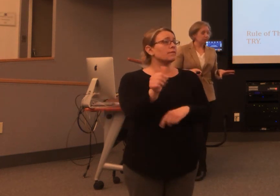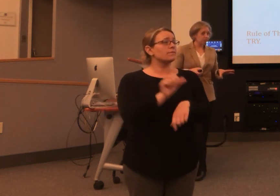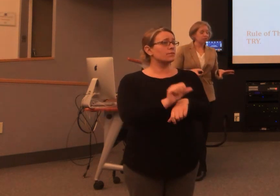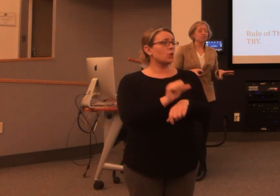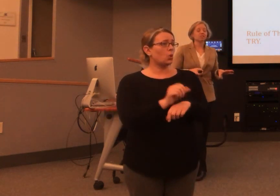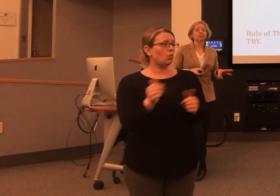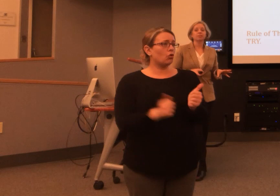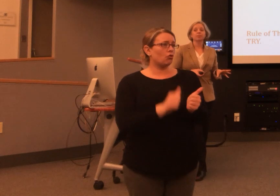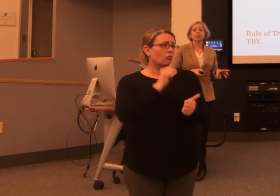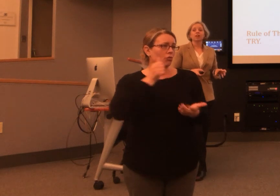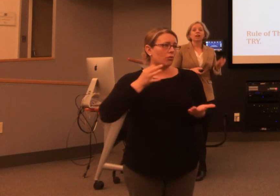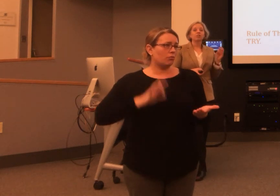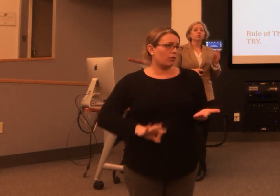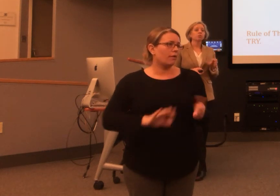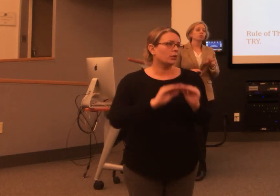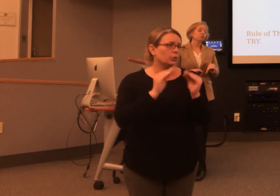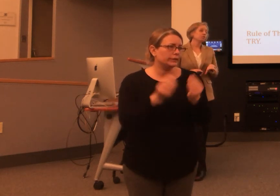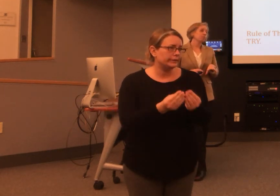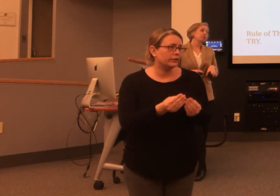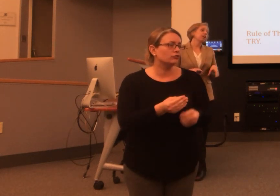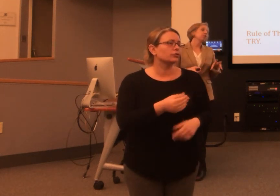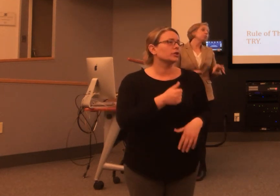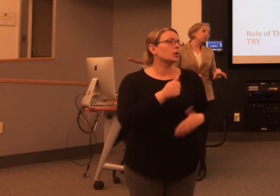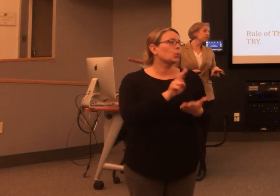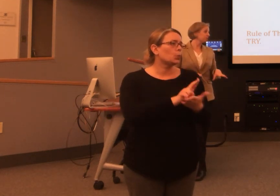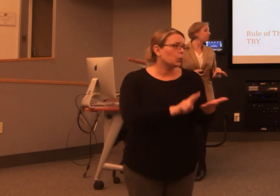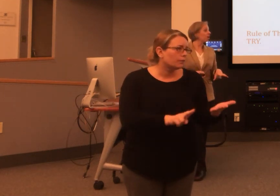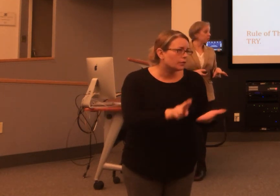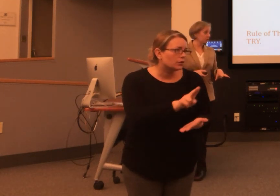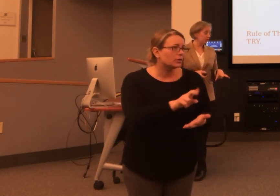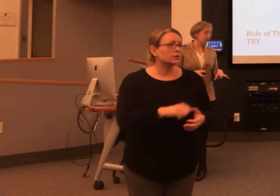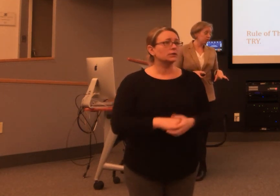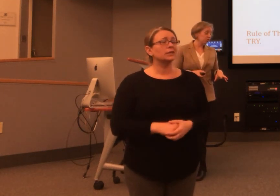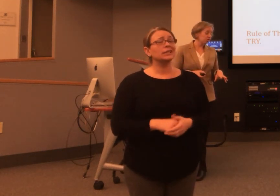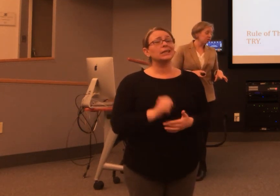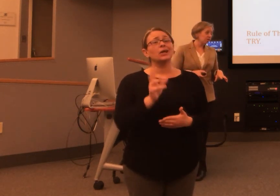like a university, and you use something and you reasonably thought it was fair use,